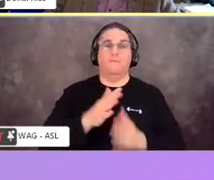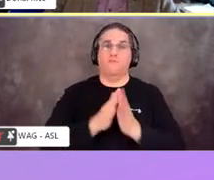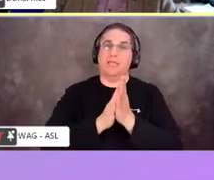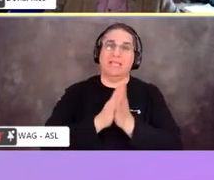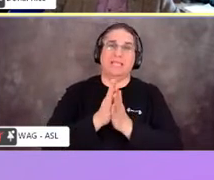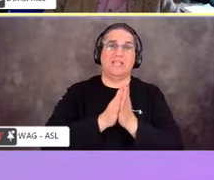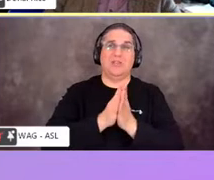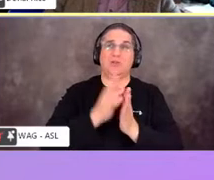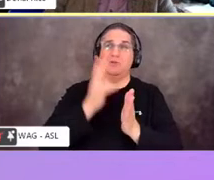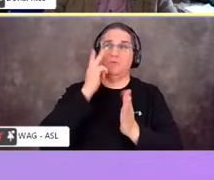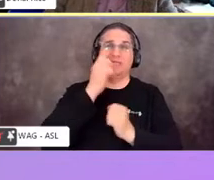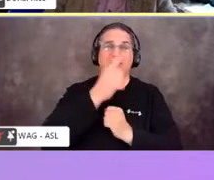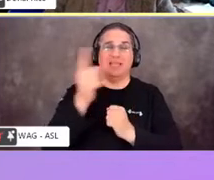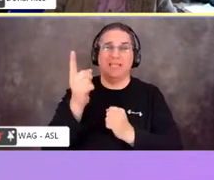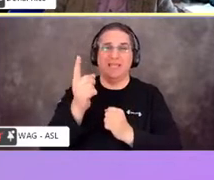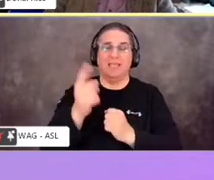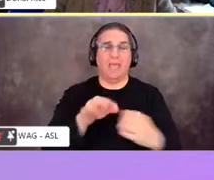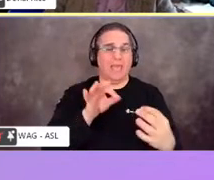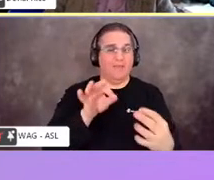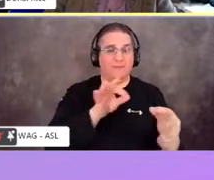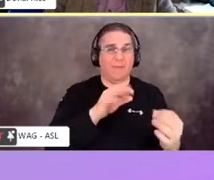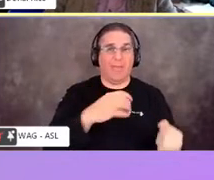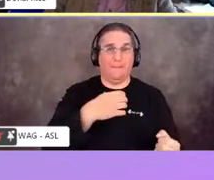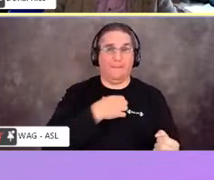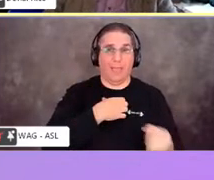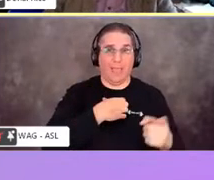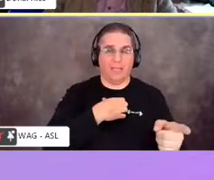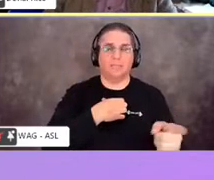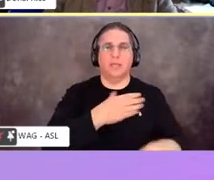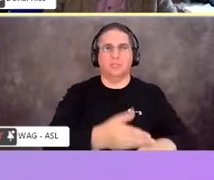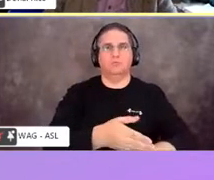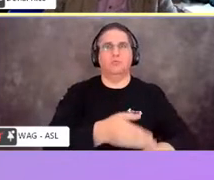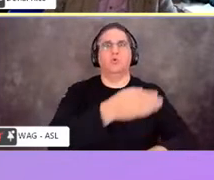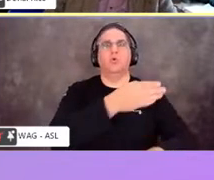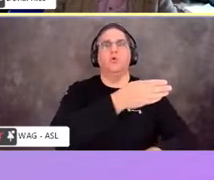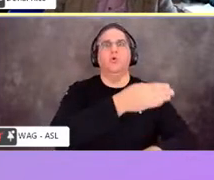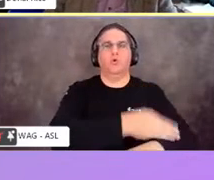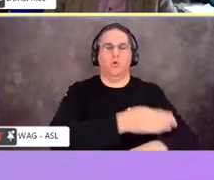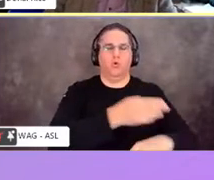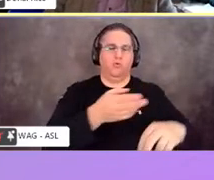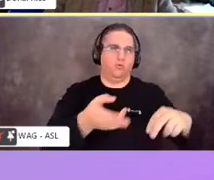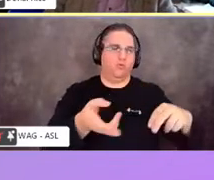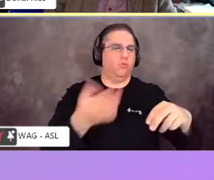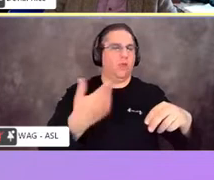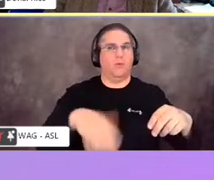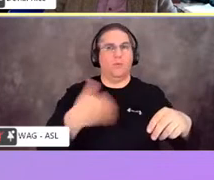accessibility really rests on the shoulders of different people in the organization. One thing I'm very eager to